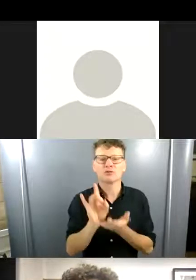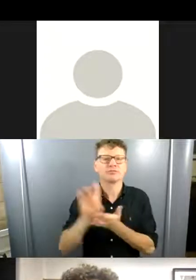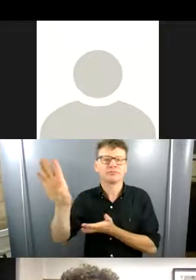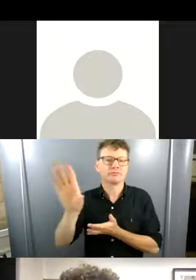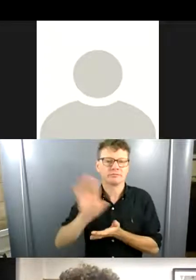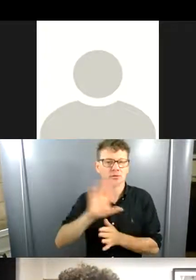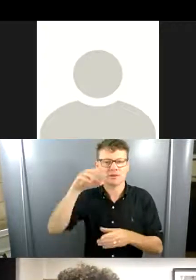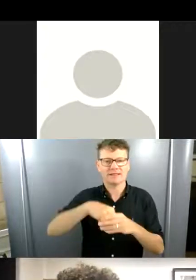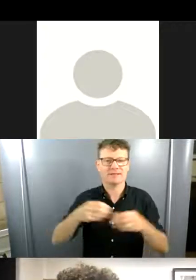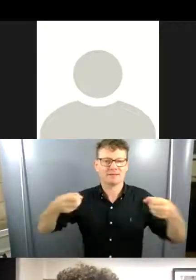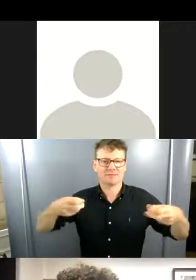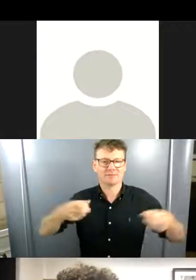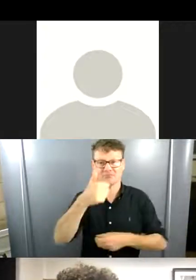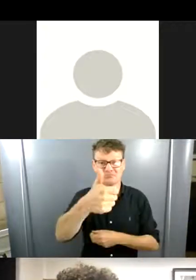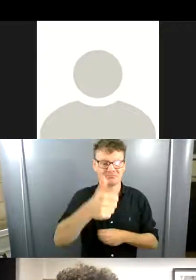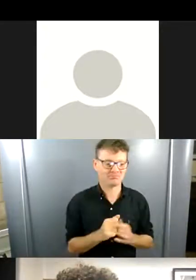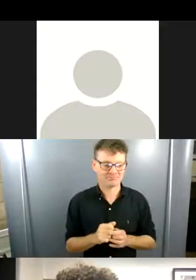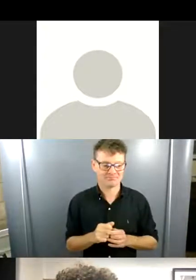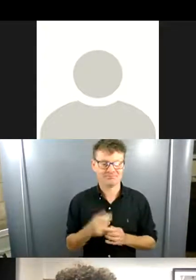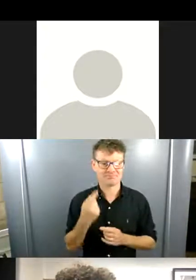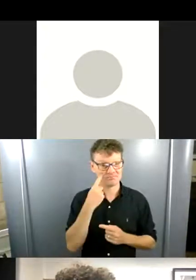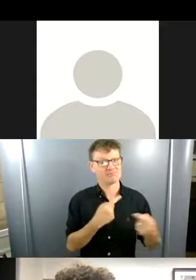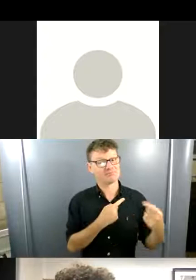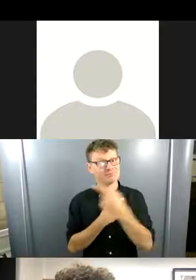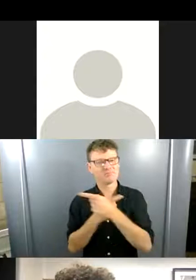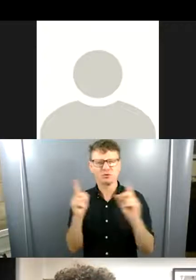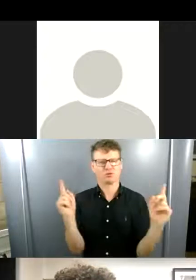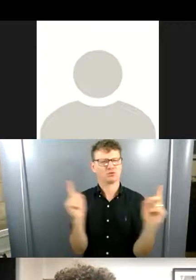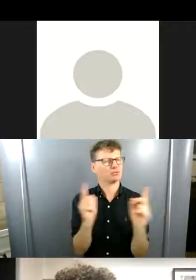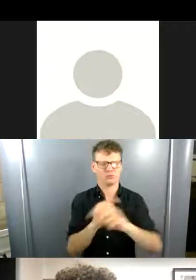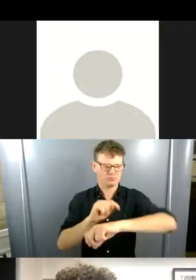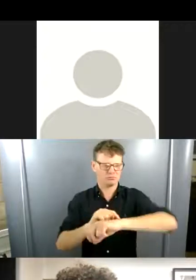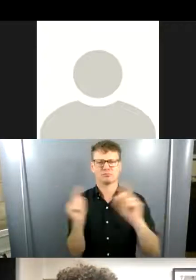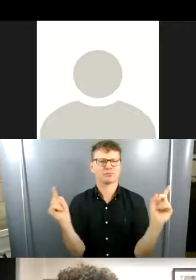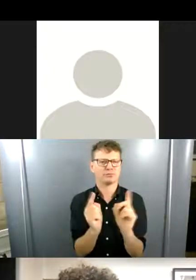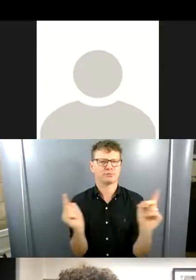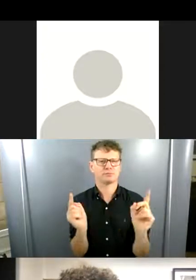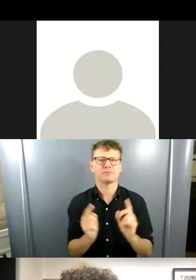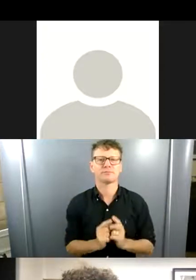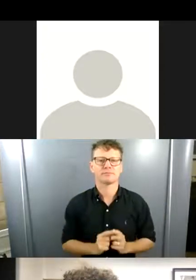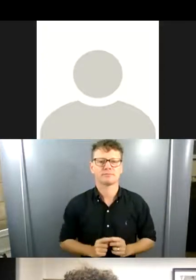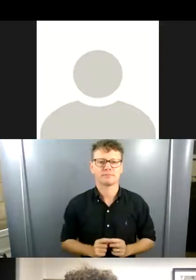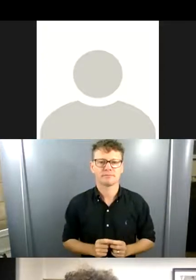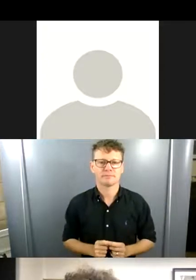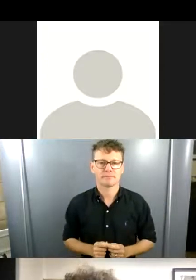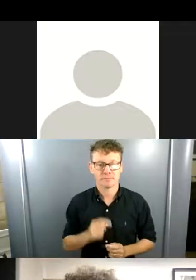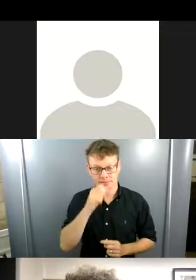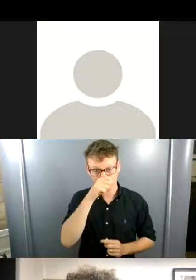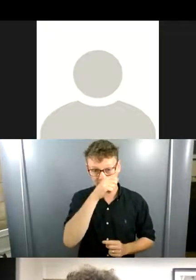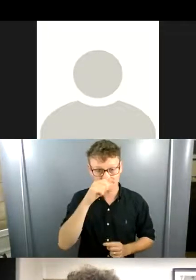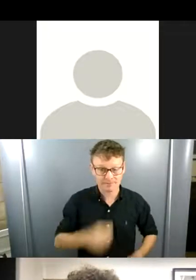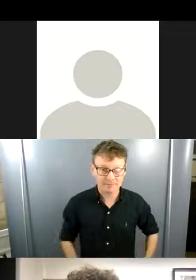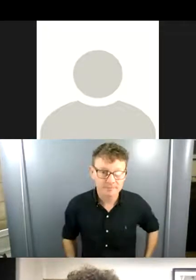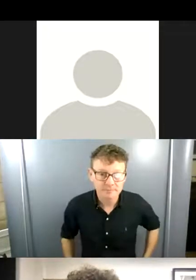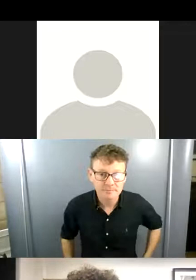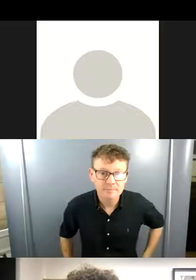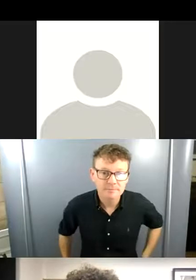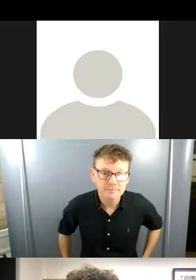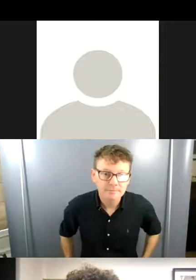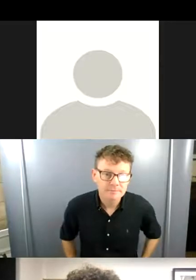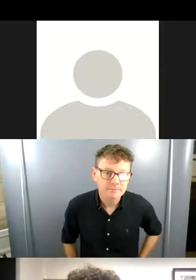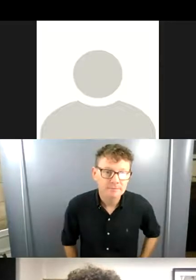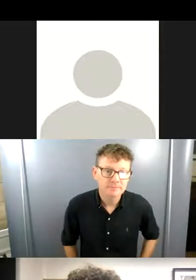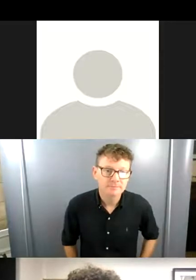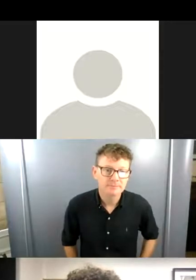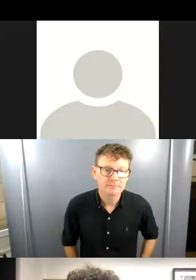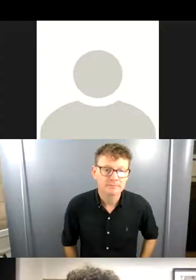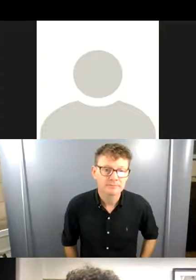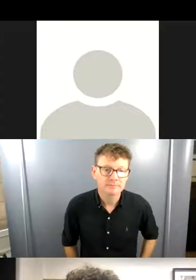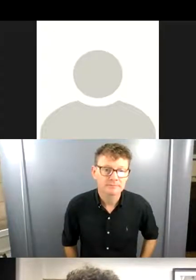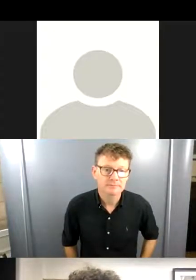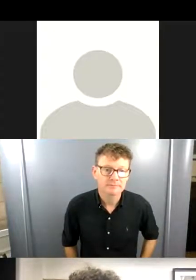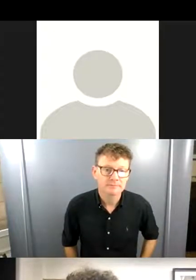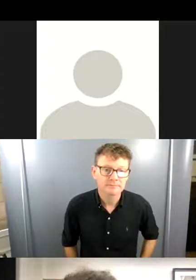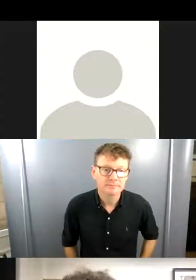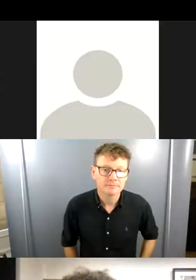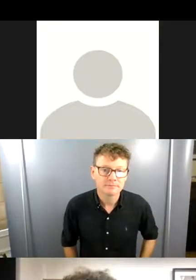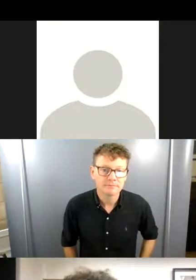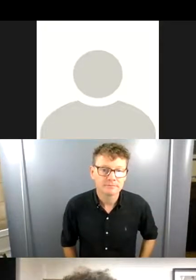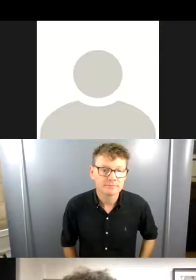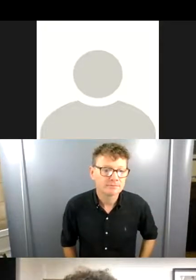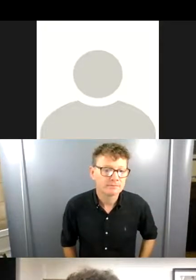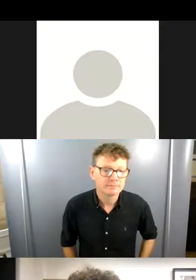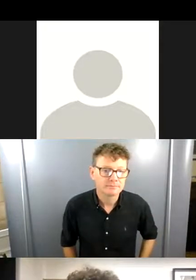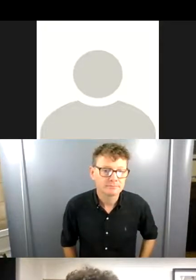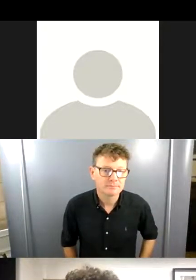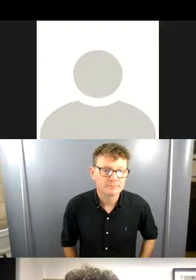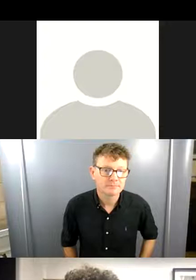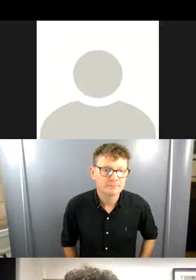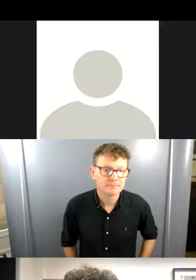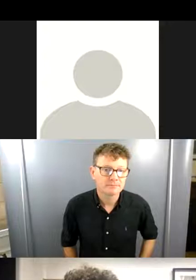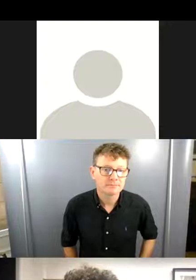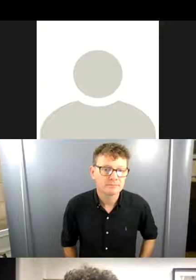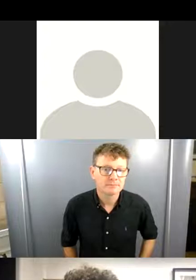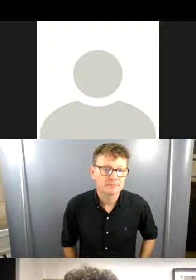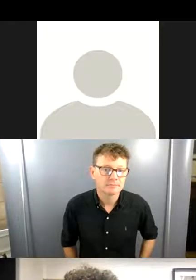so i'll just play the recordings this section is quite short